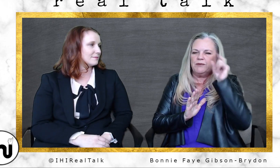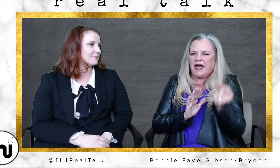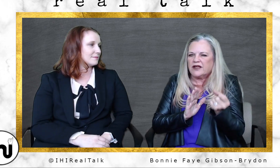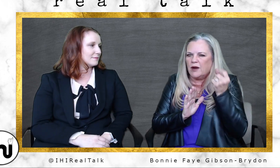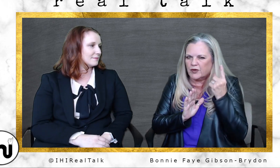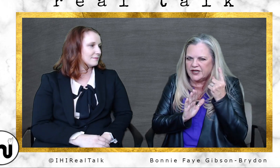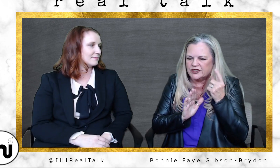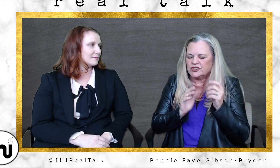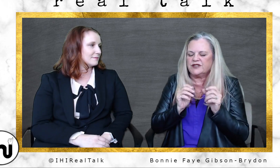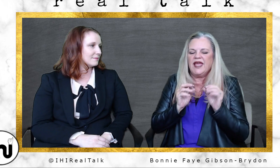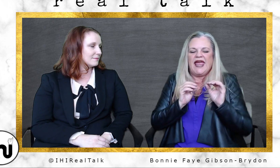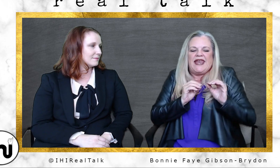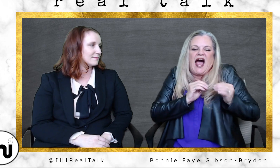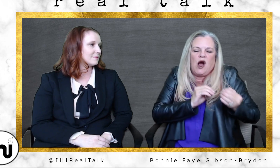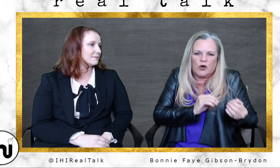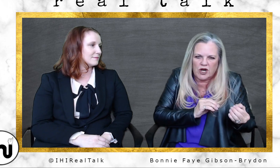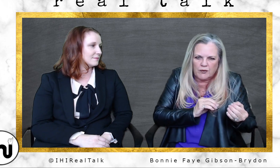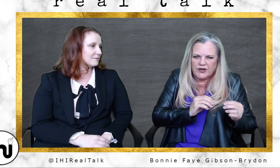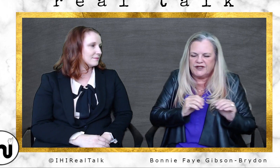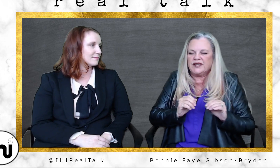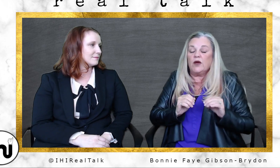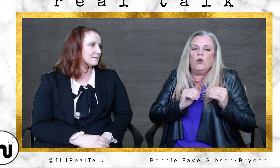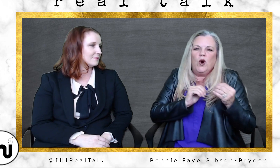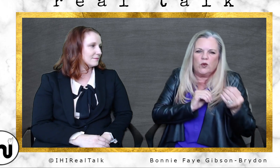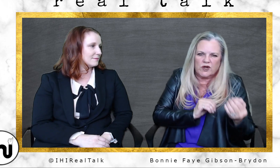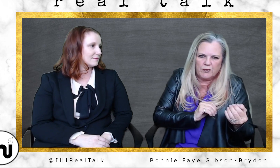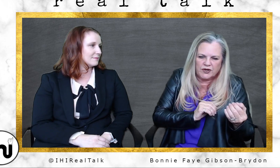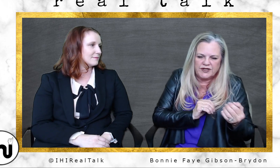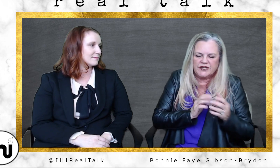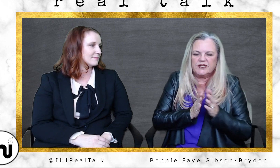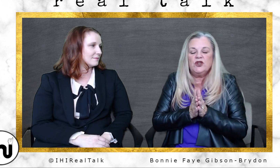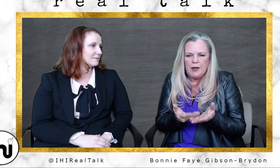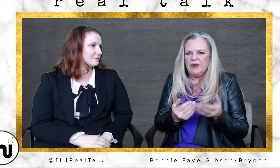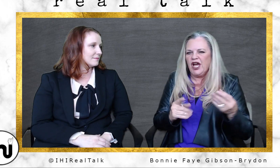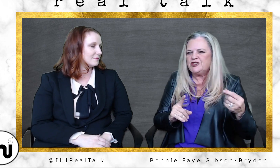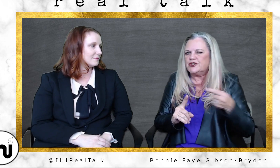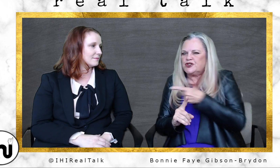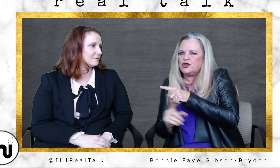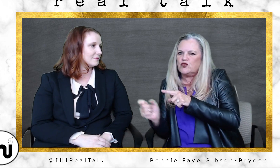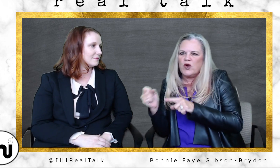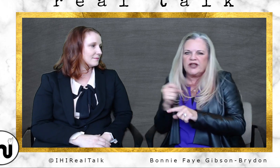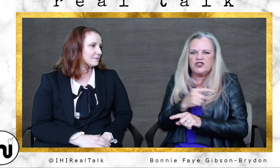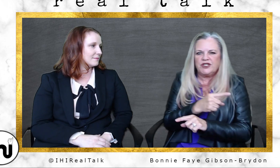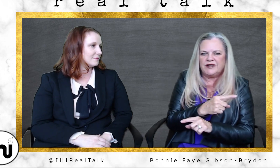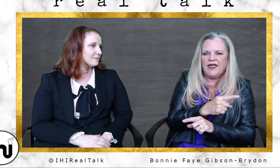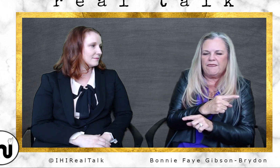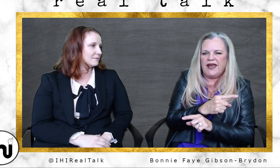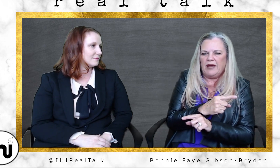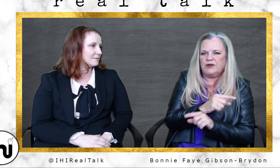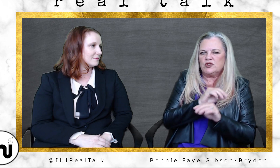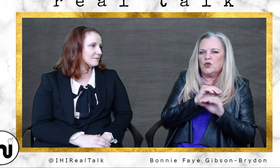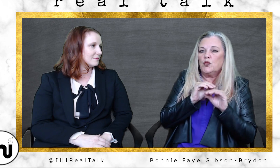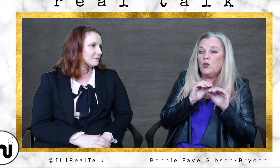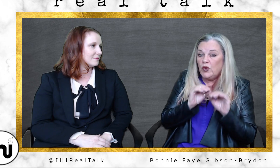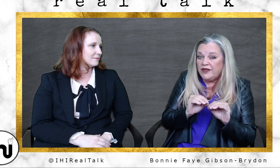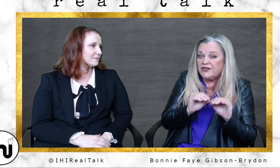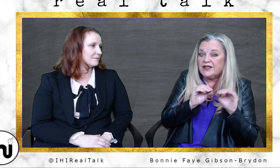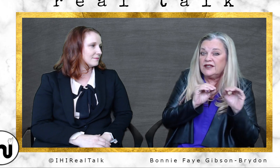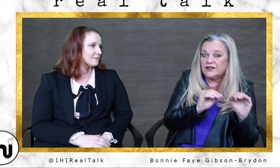comprehension., and how we're comprehending, and what we're comprehending because there's a direction that happens with legalese.